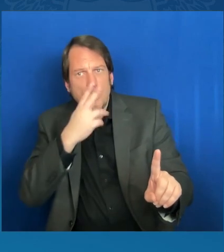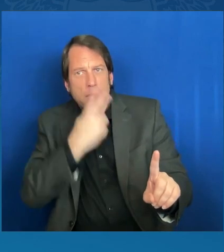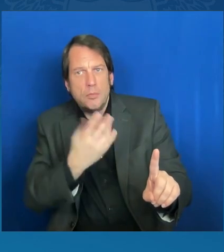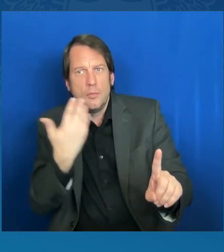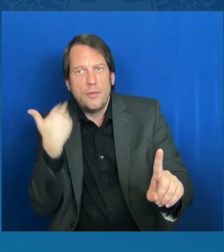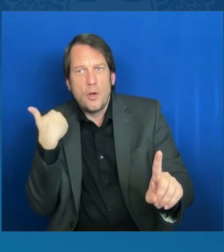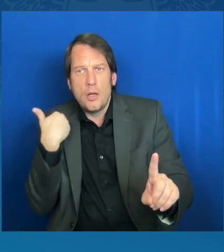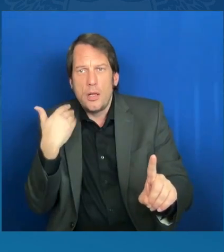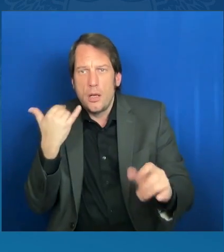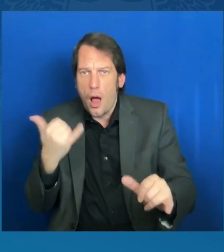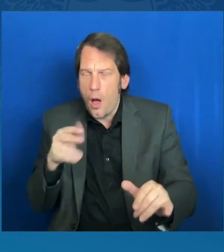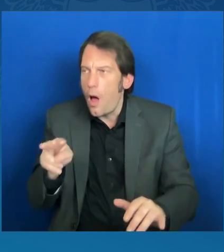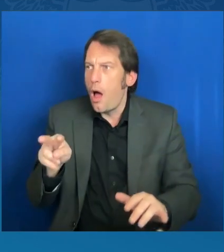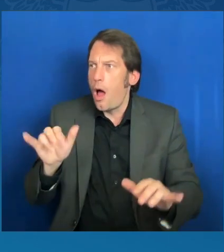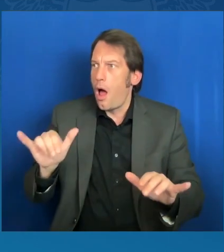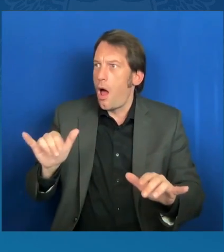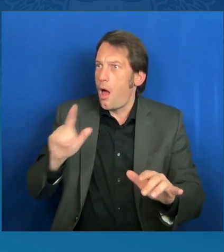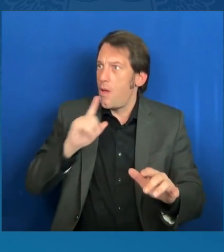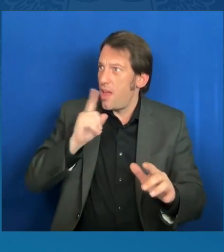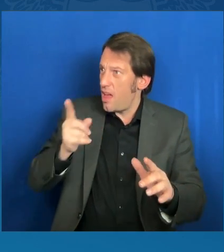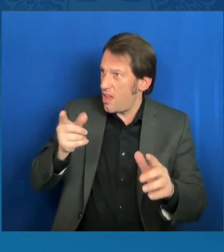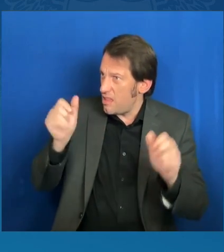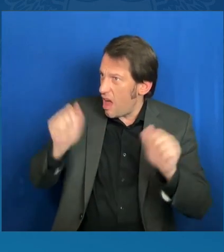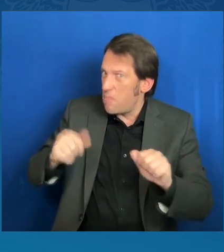But the brilliance of this inaugural class